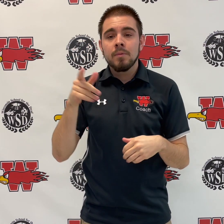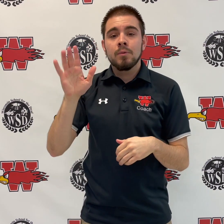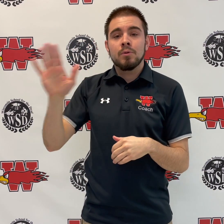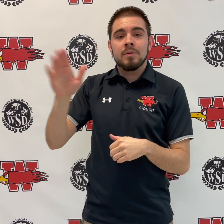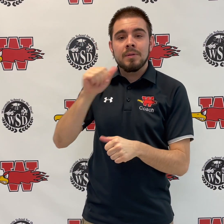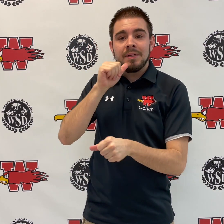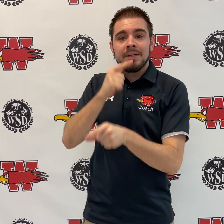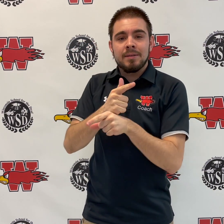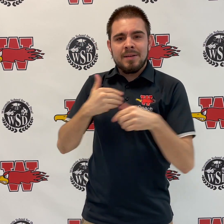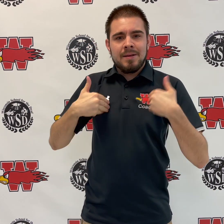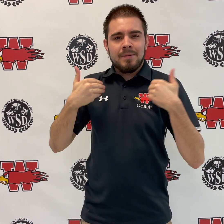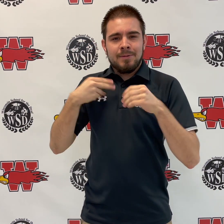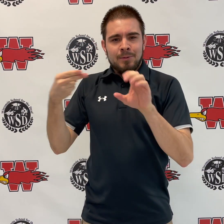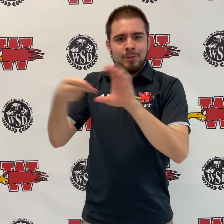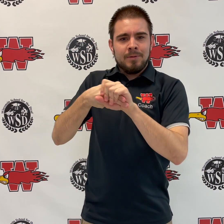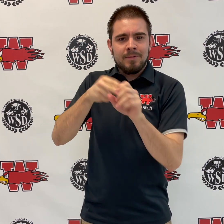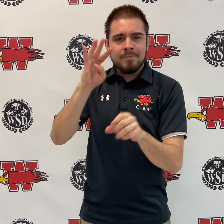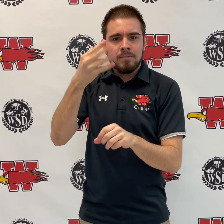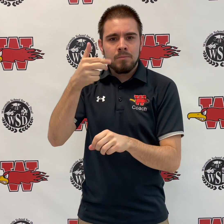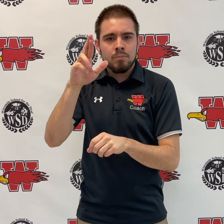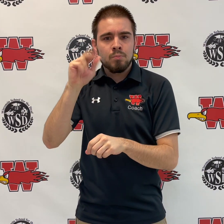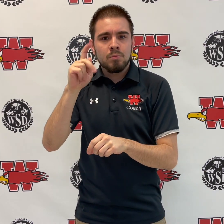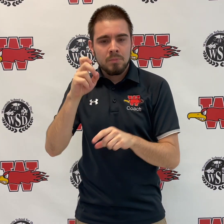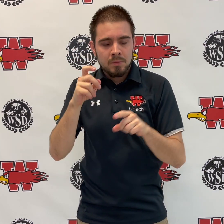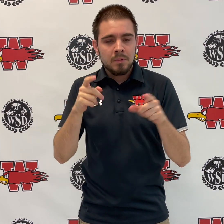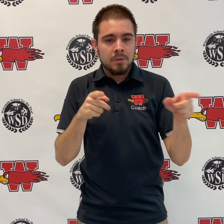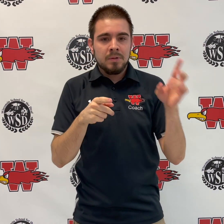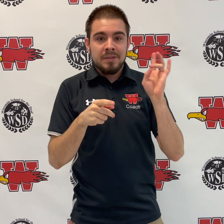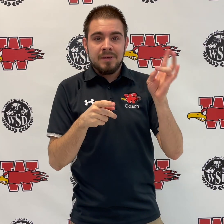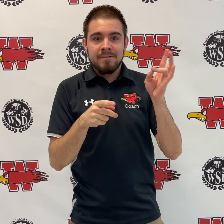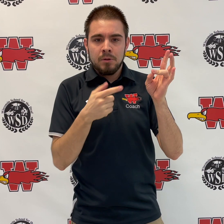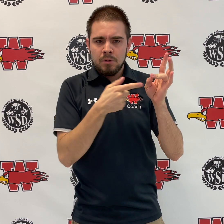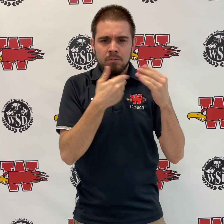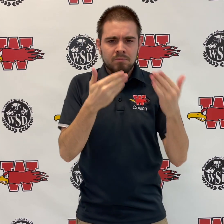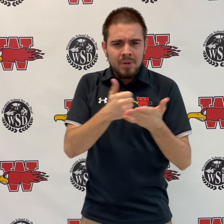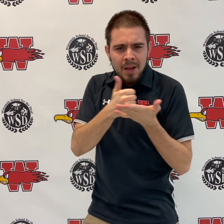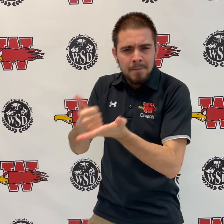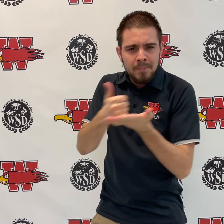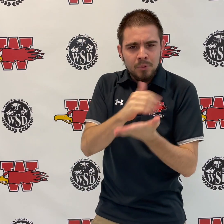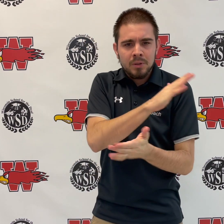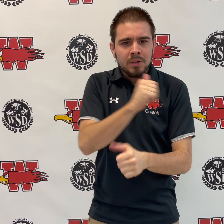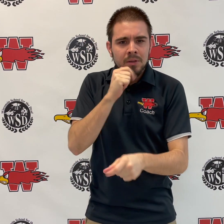Her sister joined as a fourth grader, and this individual is a seventh grader. So she makes